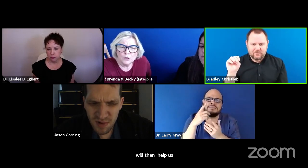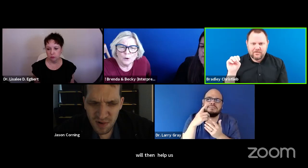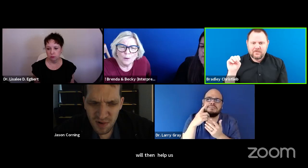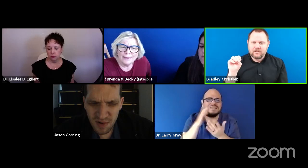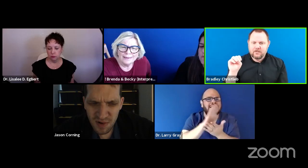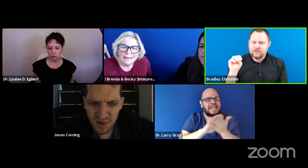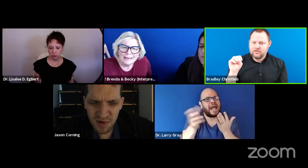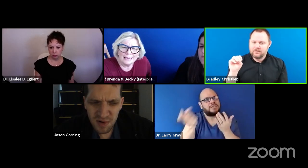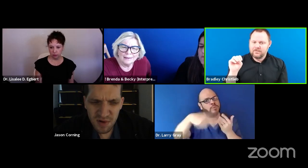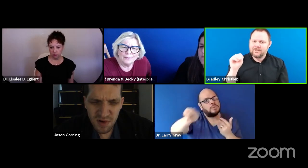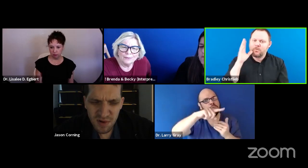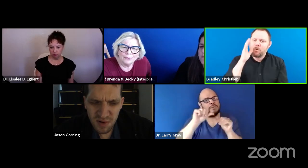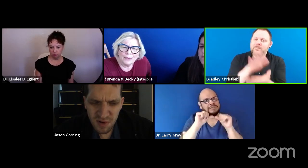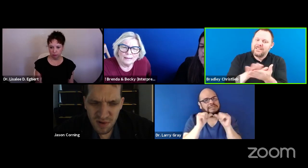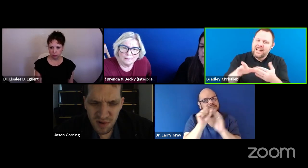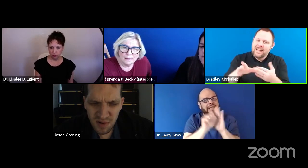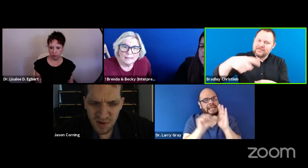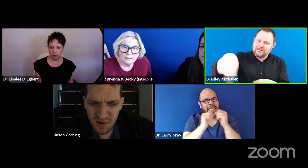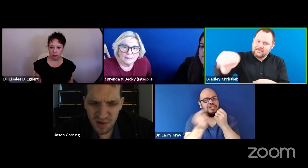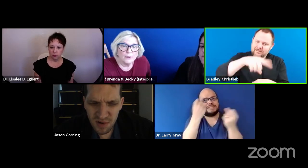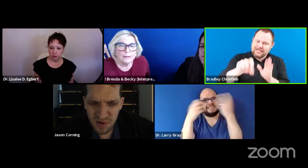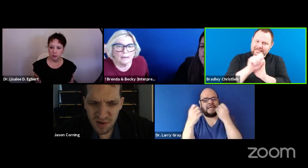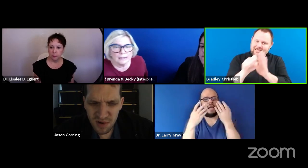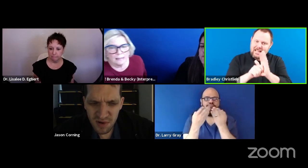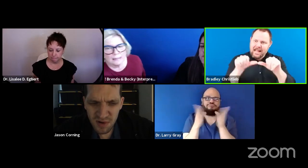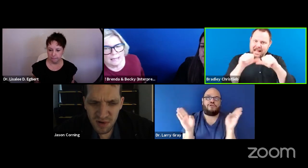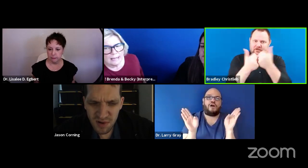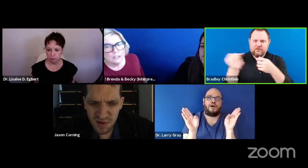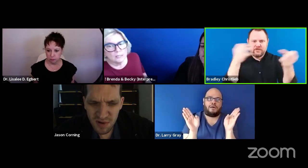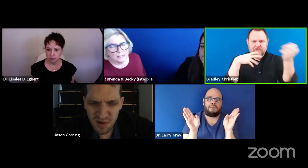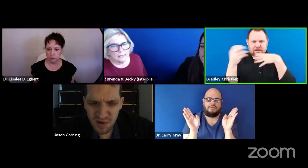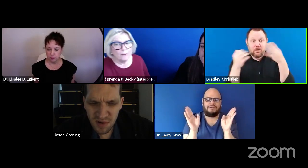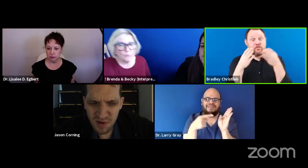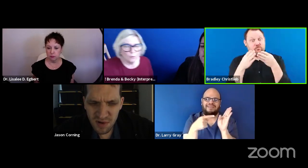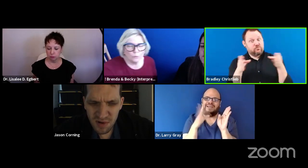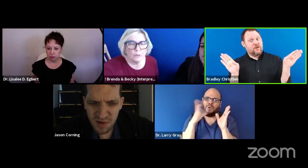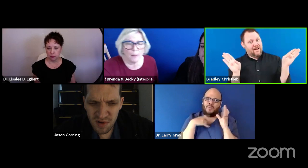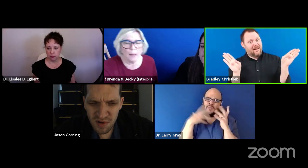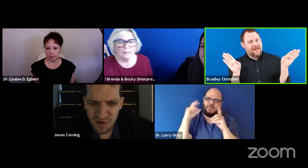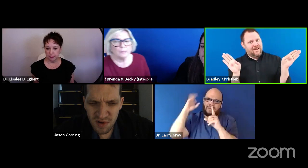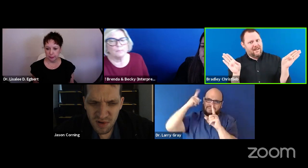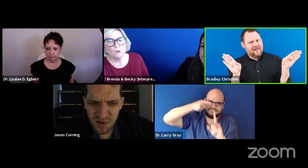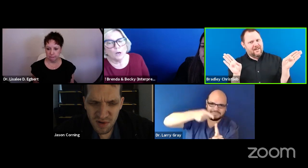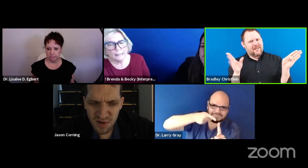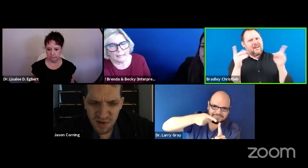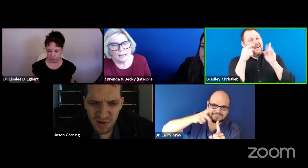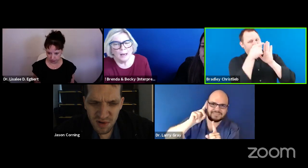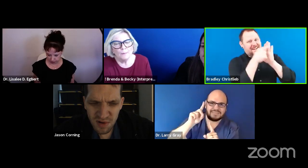So I think that it's very nice that the state agencies have responded, but broadly, but